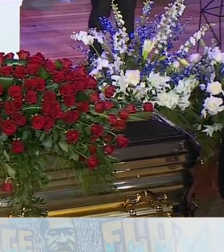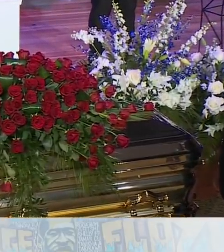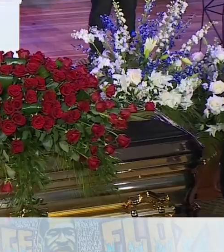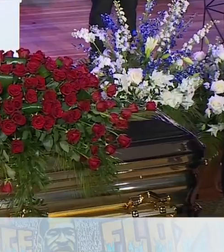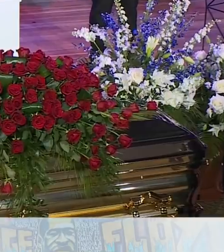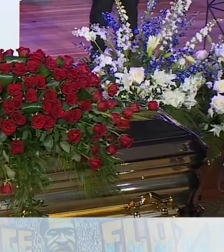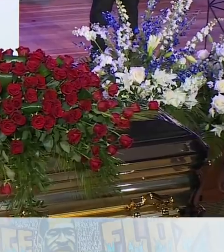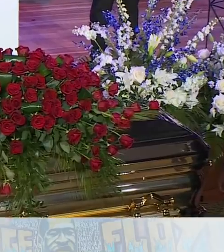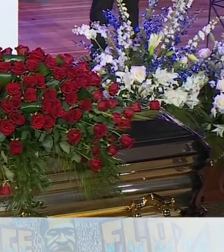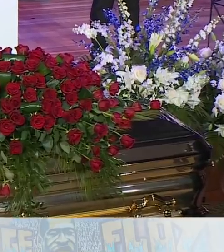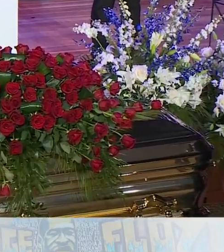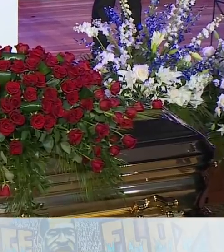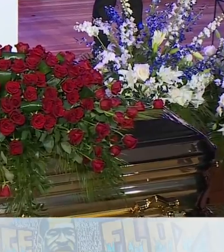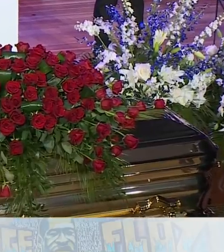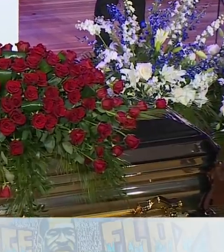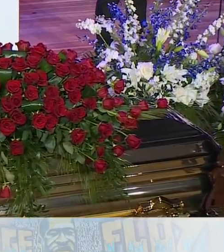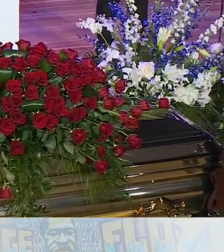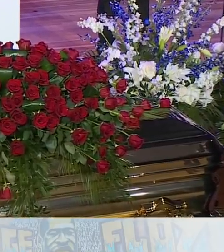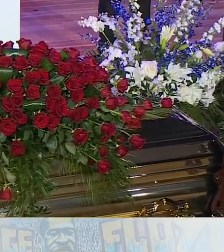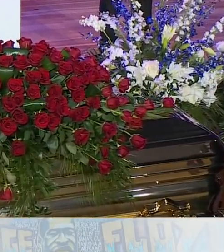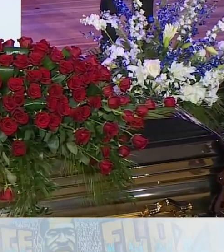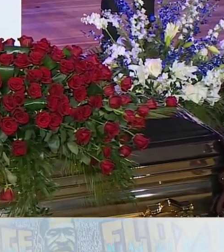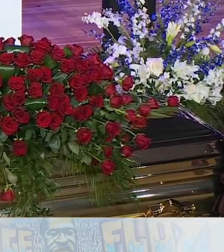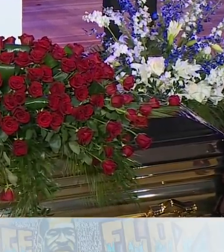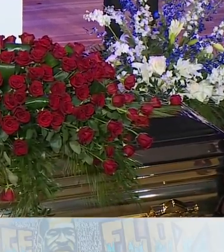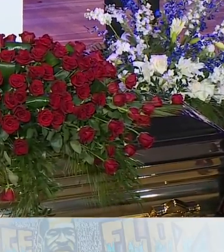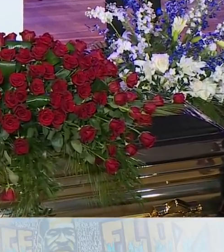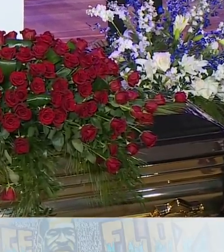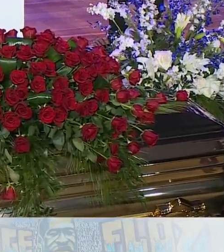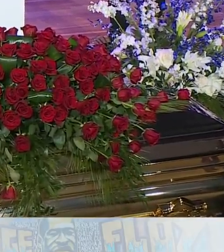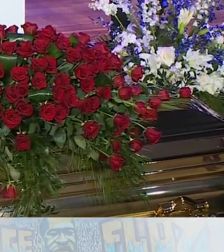GOD BLESS YOU ALL. GOOD AFTERNOON EVERYONE. YOU ARE WATCHING WCCO'S LIVE